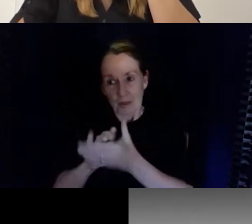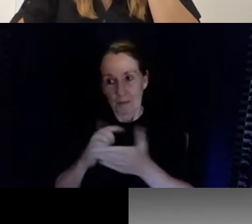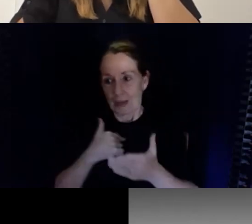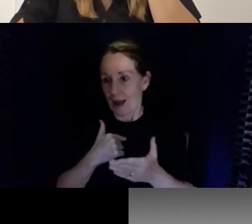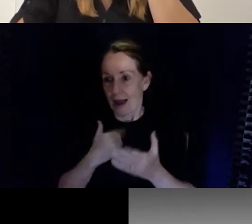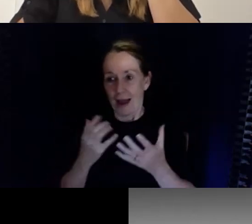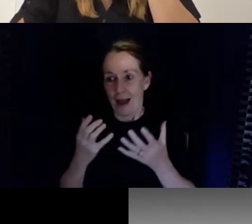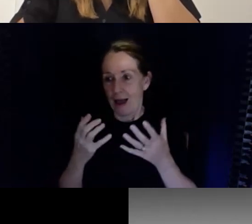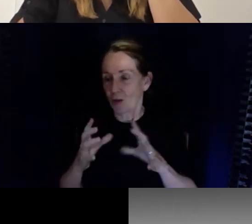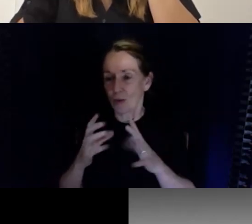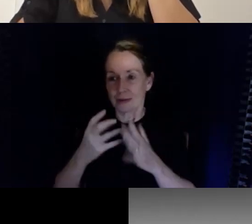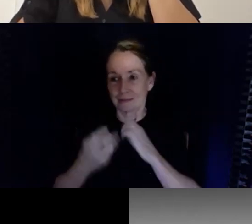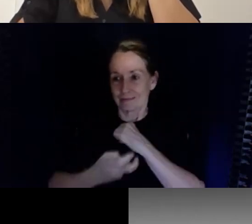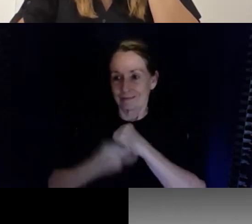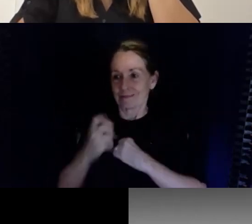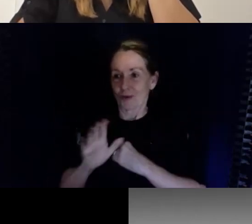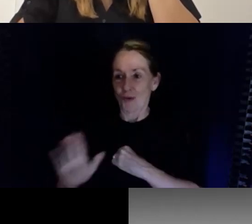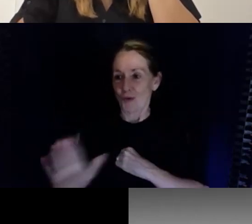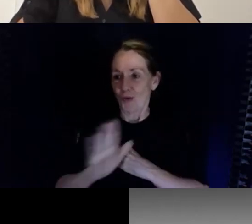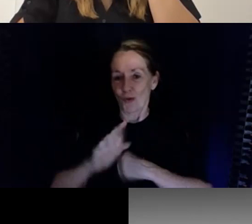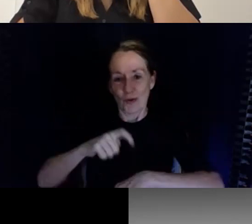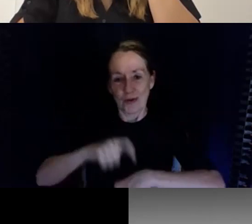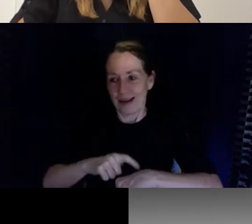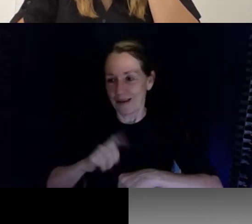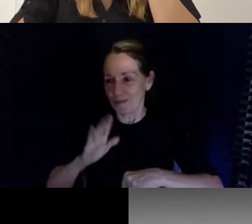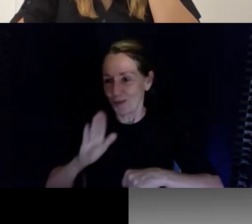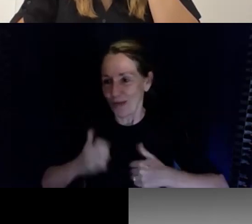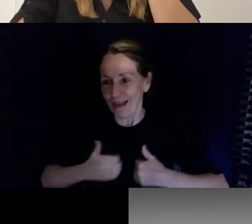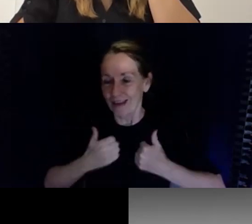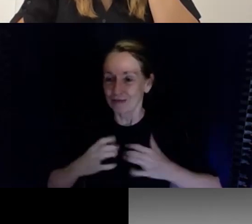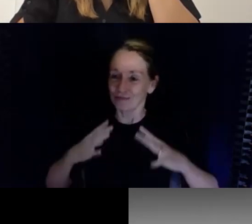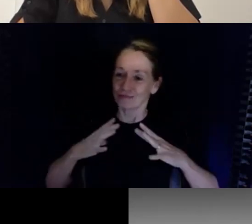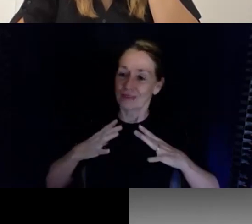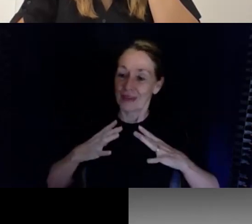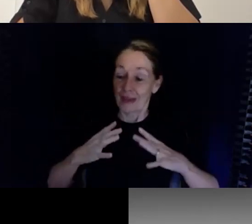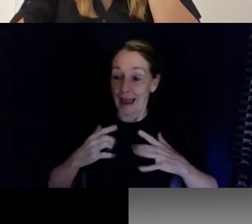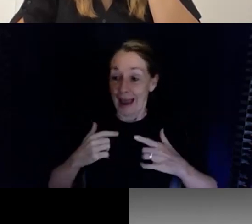AND IF ANY ISSUES COME UP BETWEEN NOW AND THEN, WE CAN GET TOGETHER AND TALK ABOUT IT.